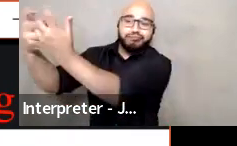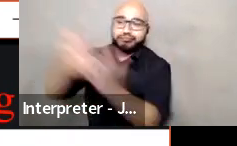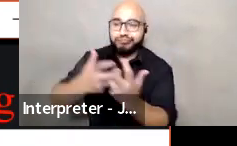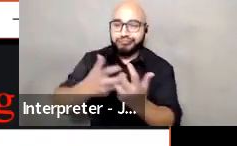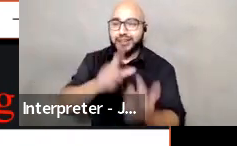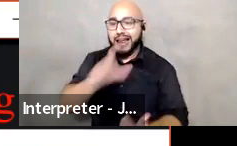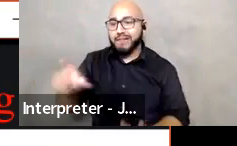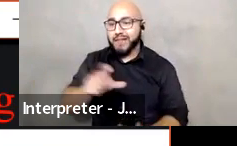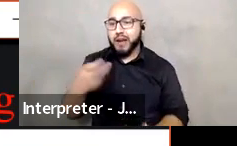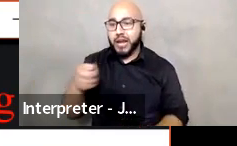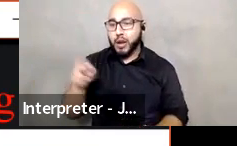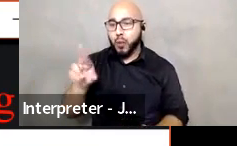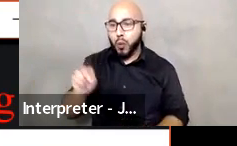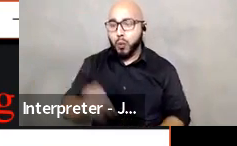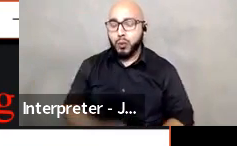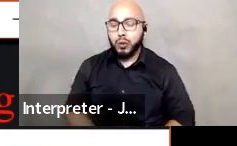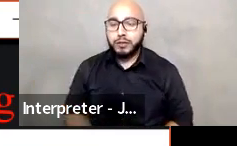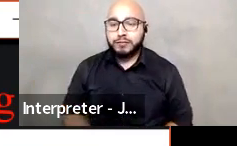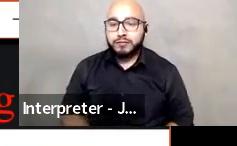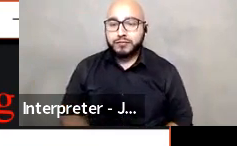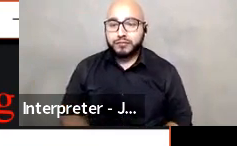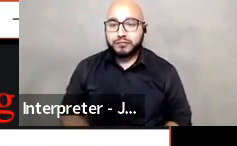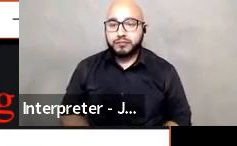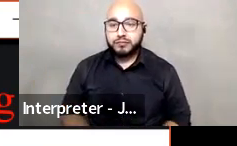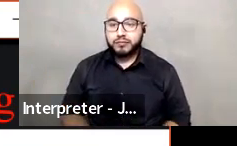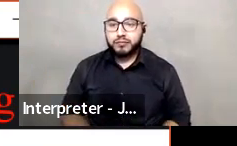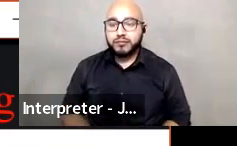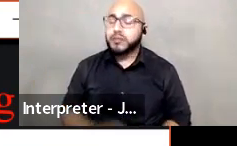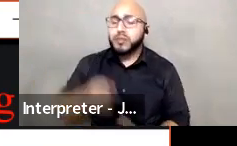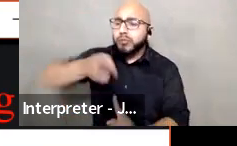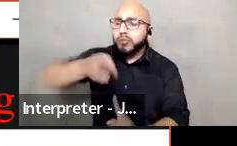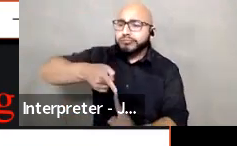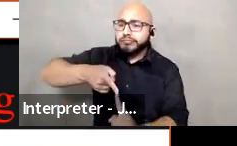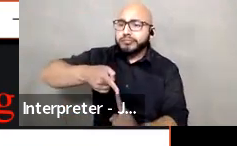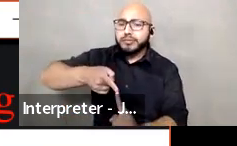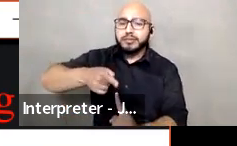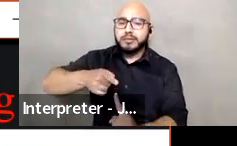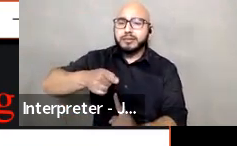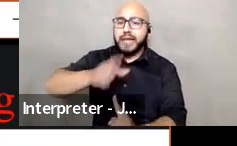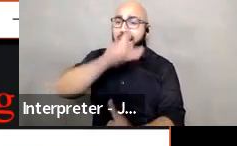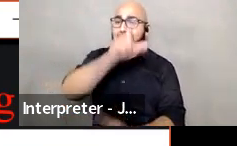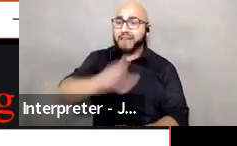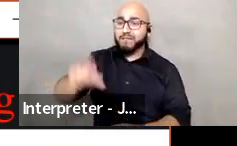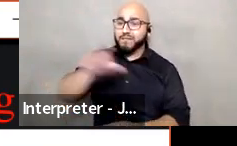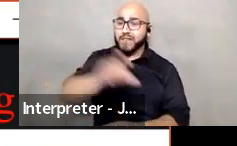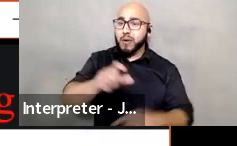In other words. These Confederate memorials are not really about the civil war,